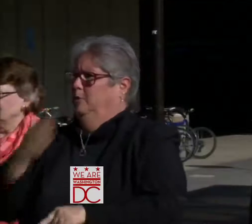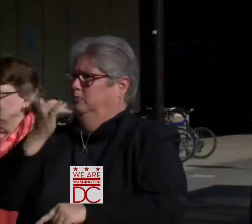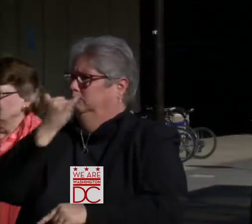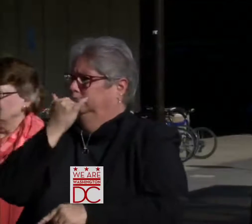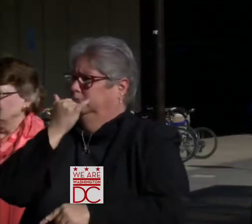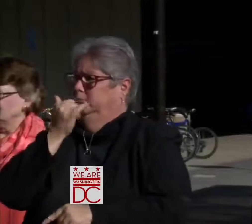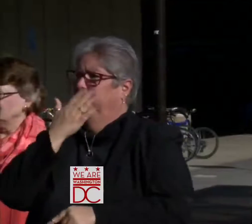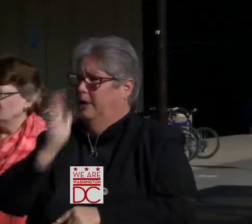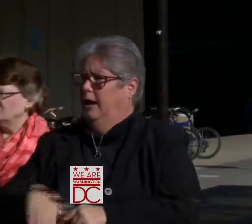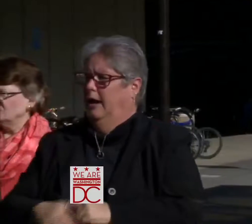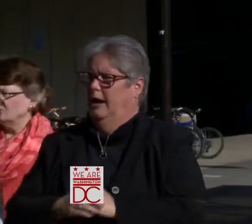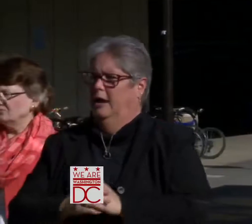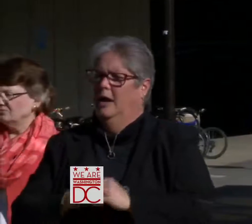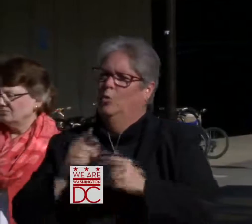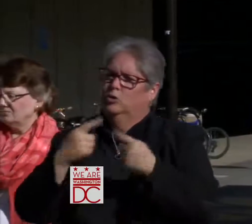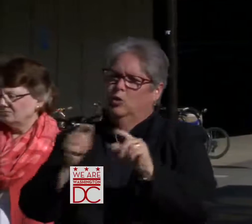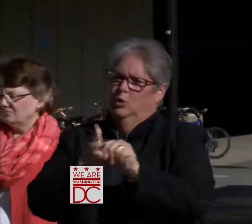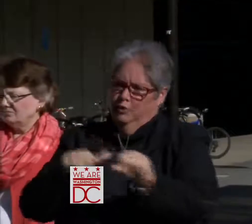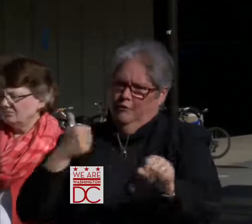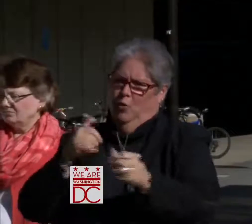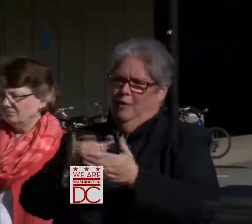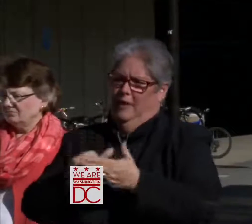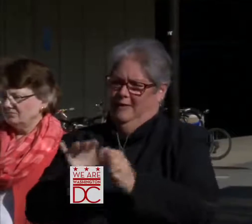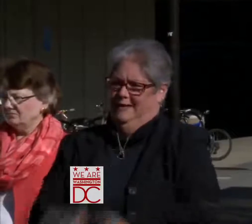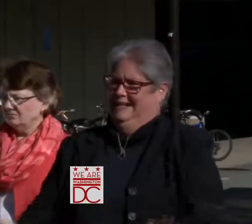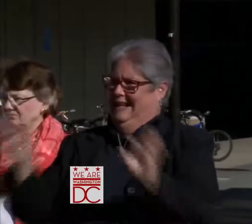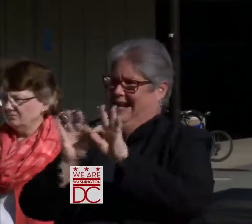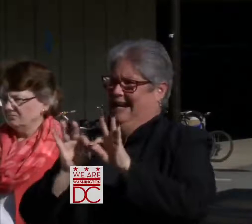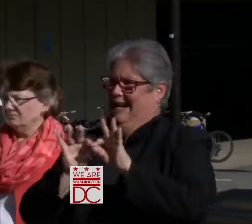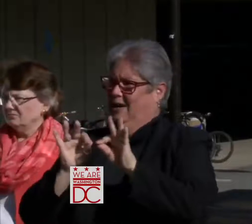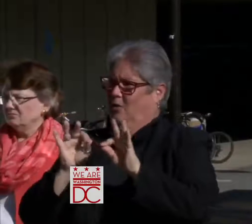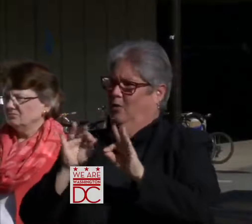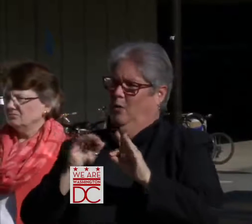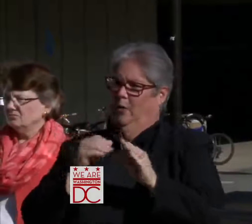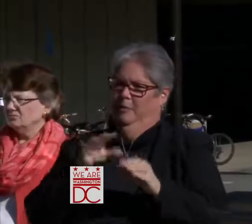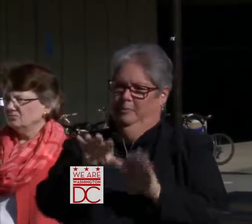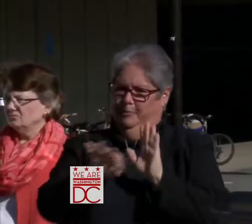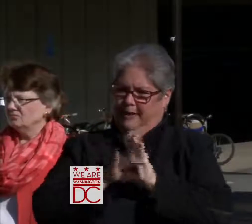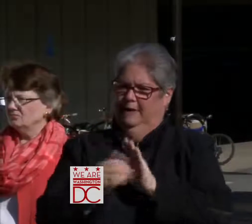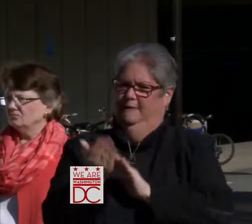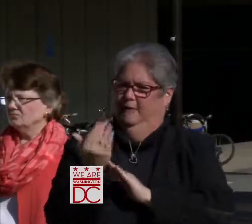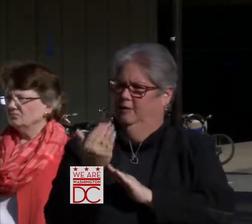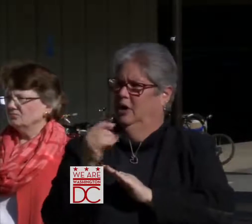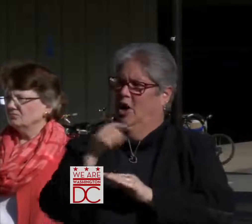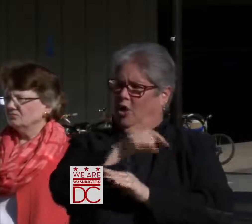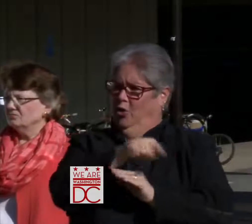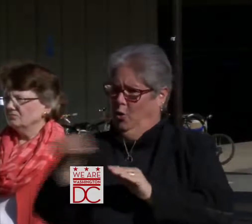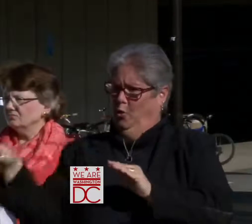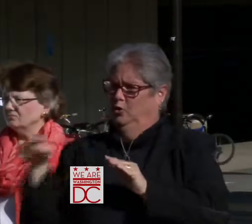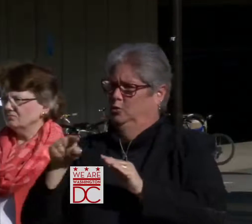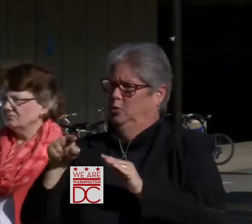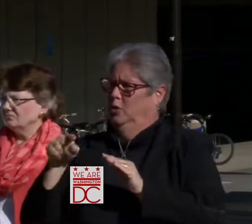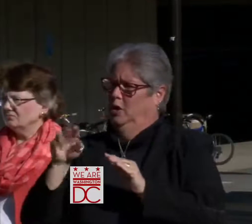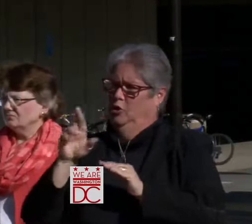I MEAN THAT IS THE KEY OF WHY WE PICKED THE 15. YOU KNOW, THEY WERE AT RISK FOR MUCH GREATER IMPACTS ON THE